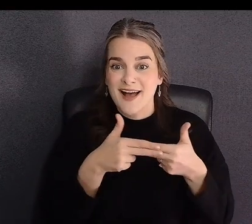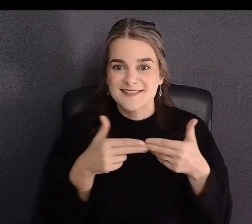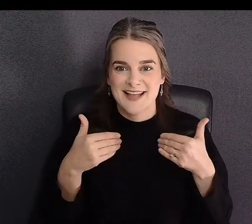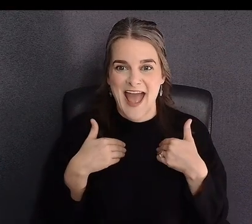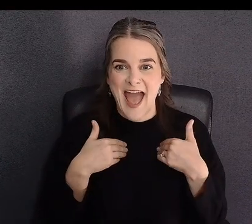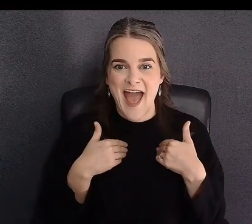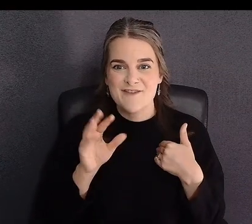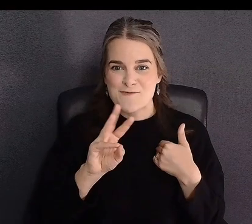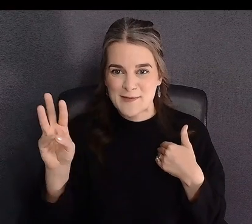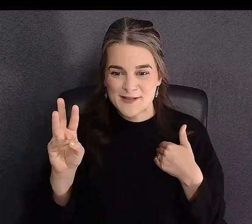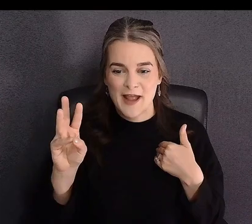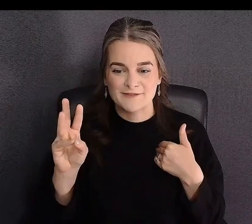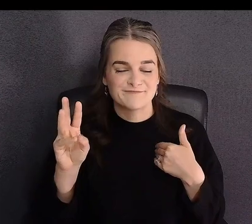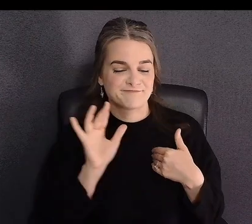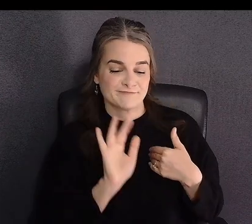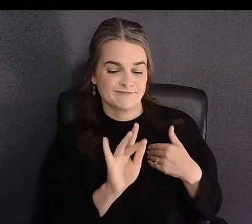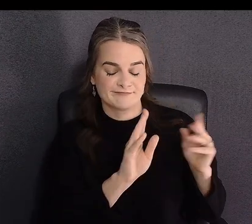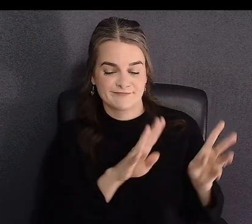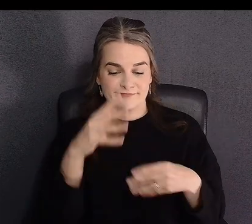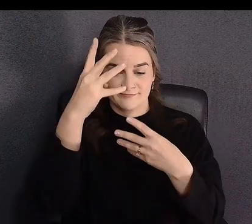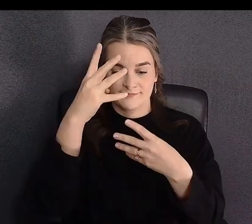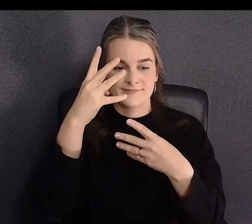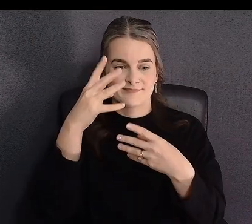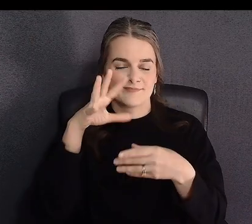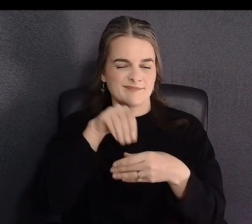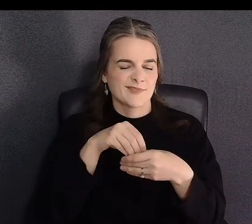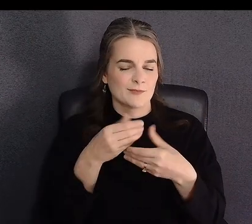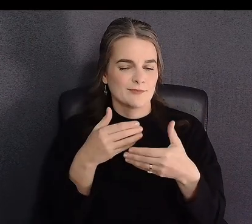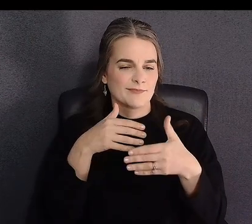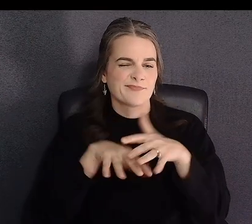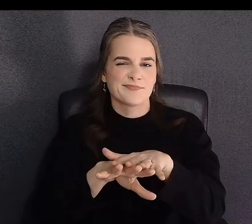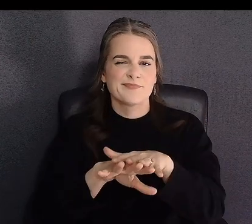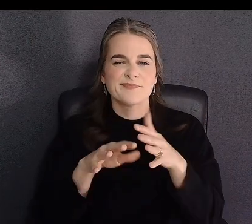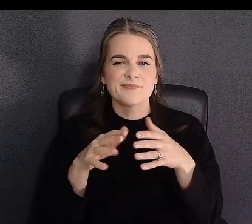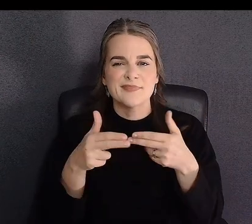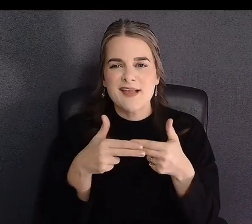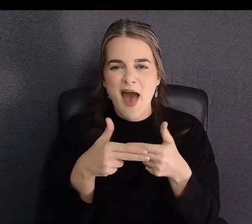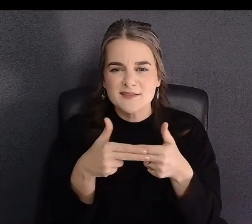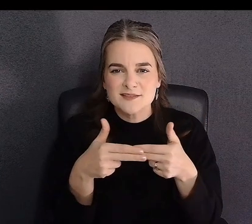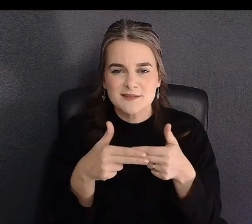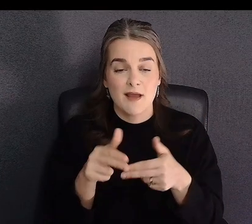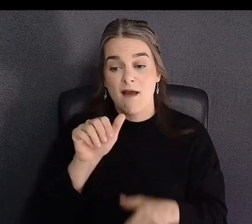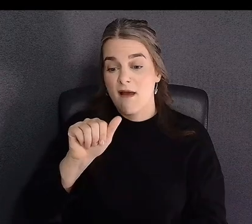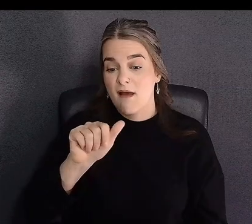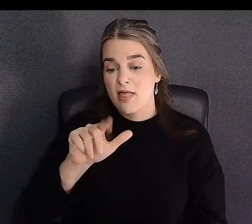So if anybody wants to explore that, they will be in the slides. Alanna is going to send those out to everybody.